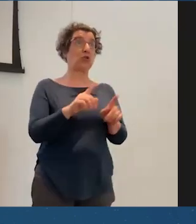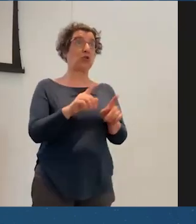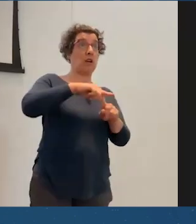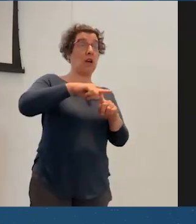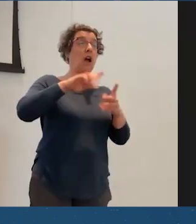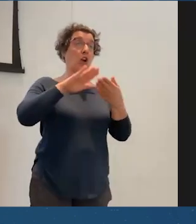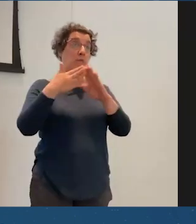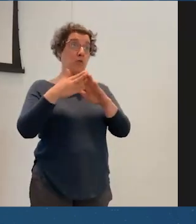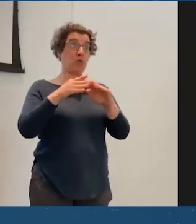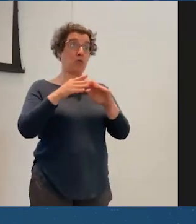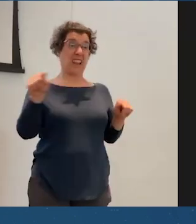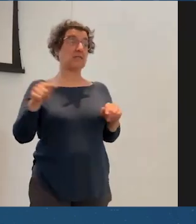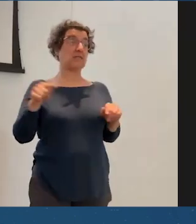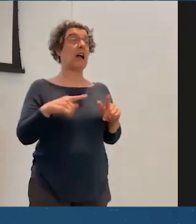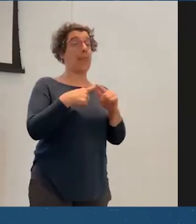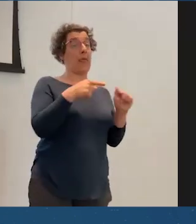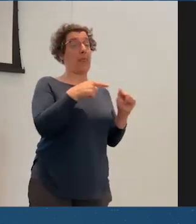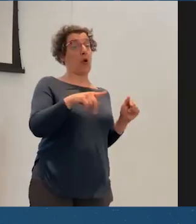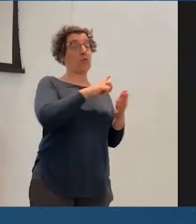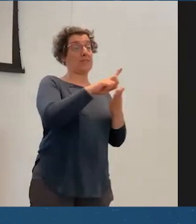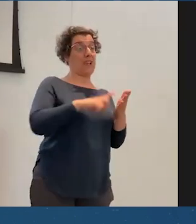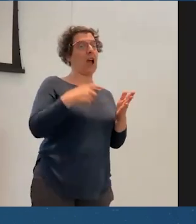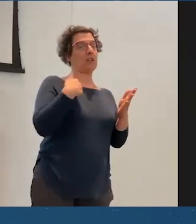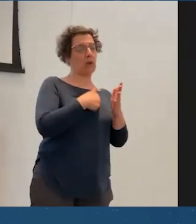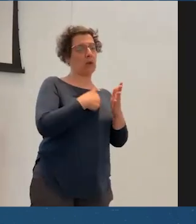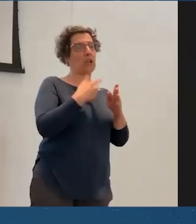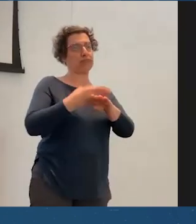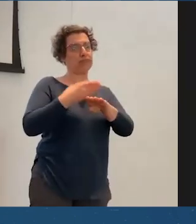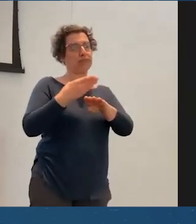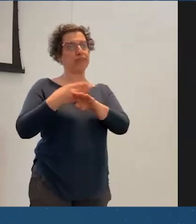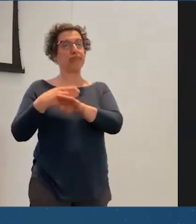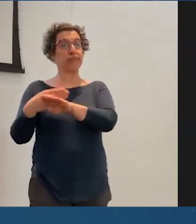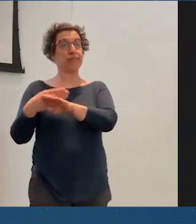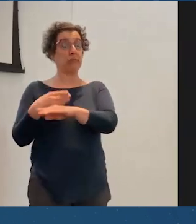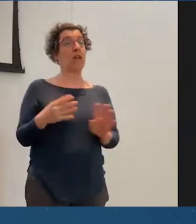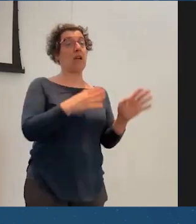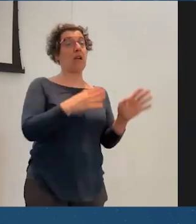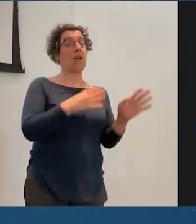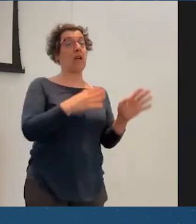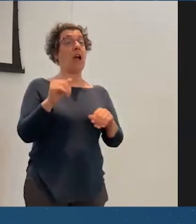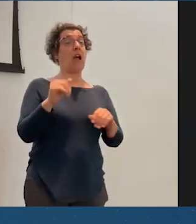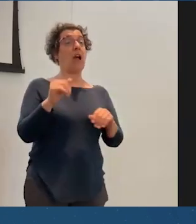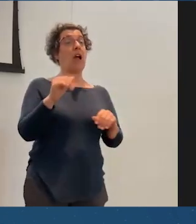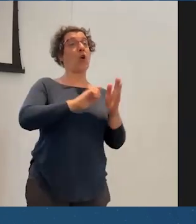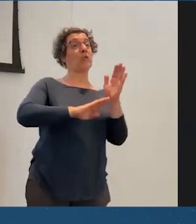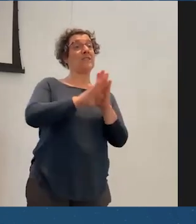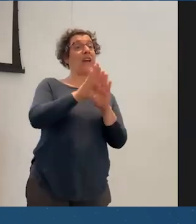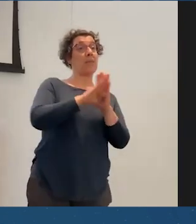and then iterating on those designs along the way, and then even co-developing go-to market strategy.